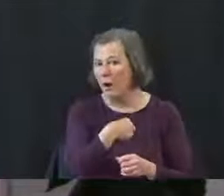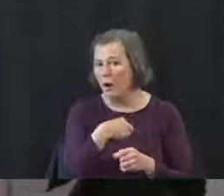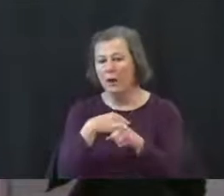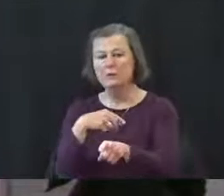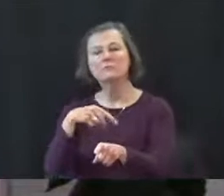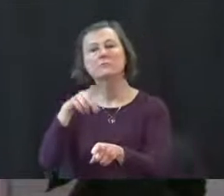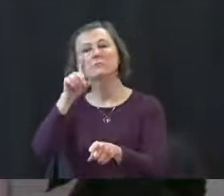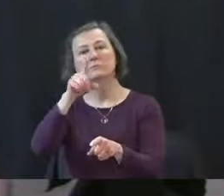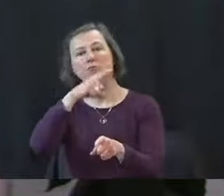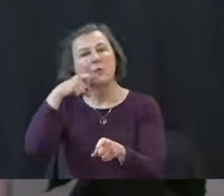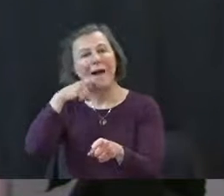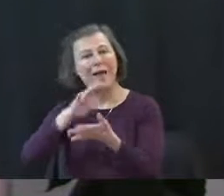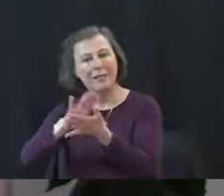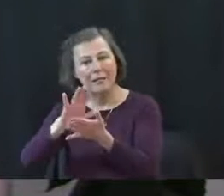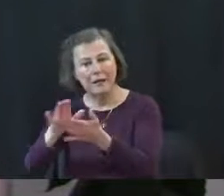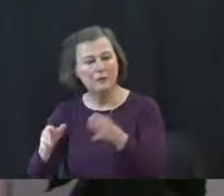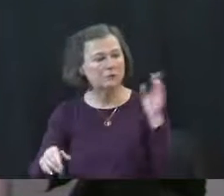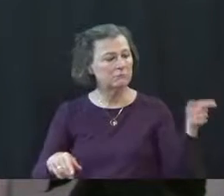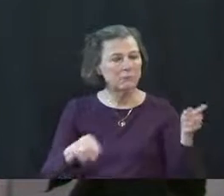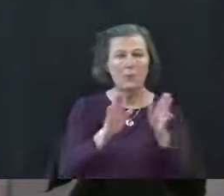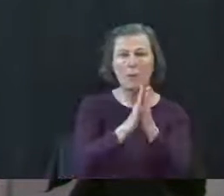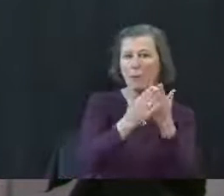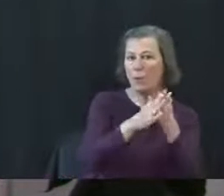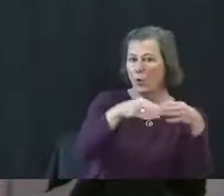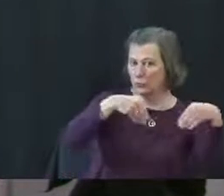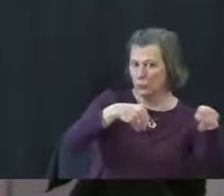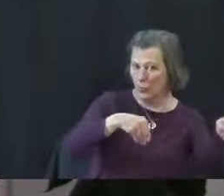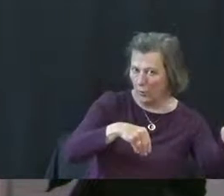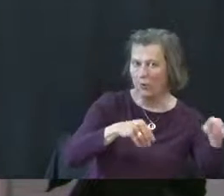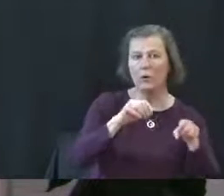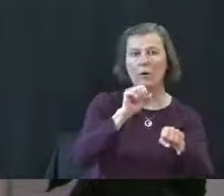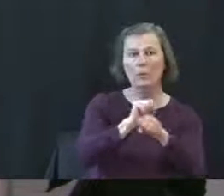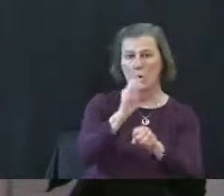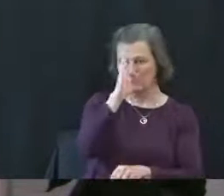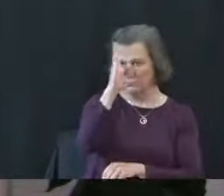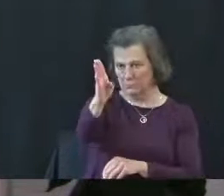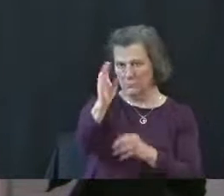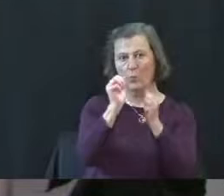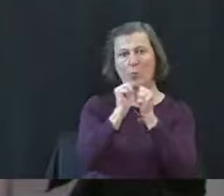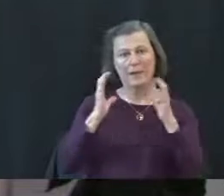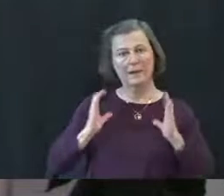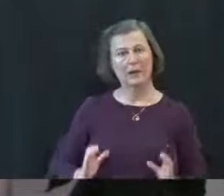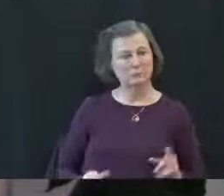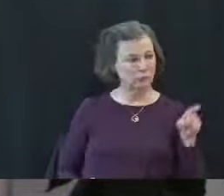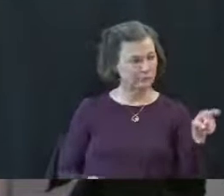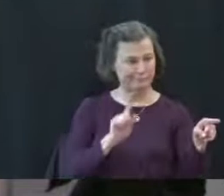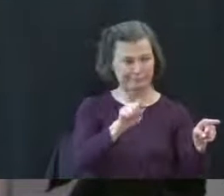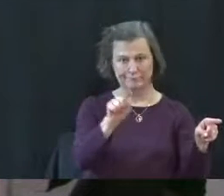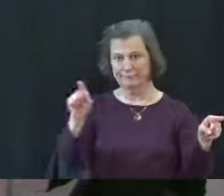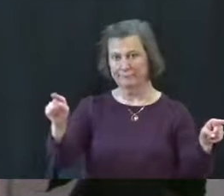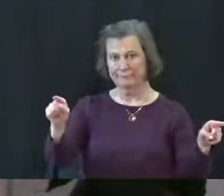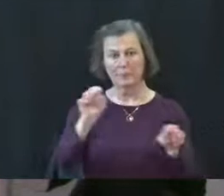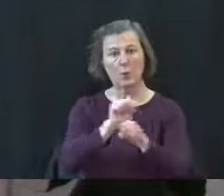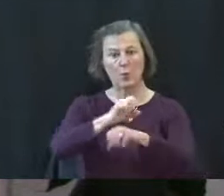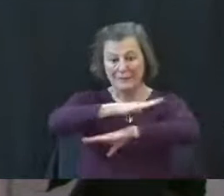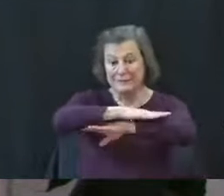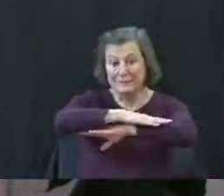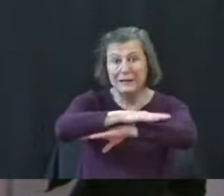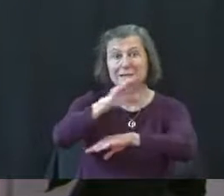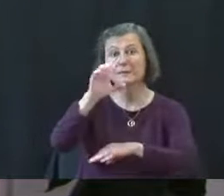later in a bookstore all working directly with customers. I worked as a desk clerk at a hotel.